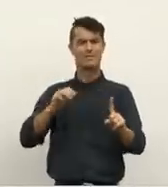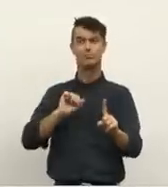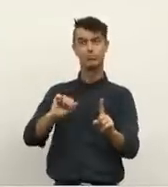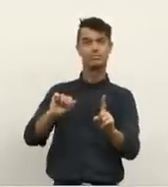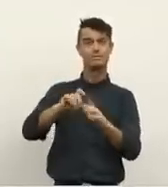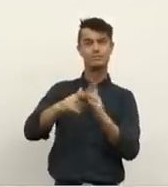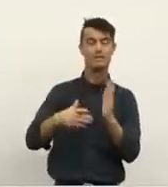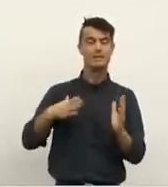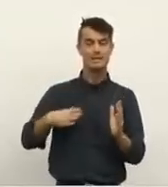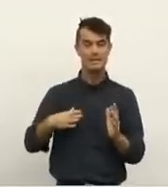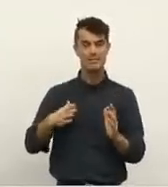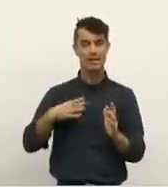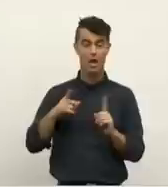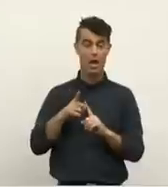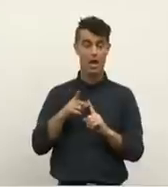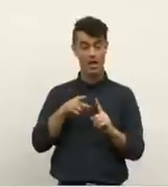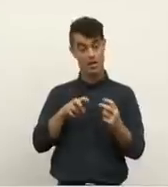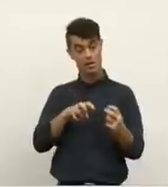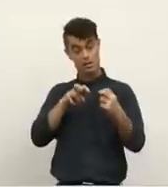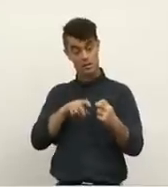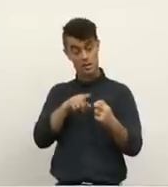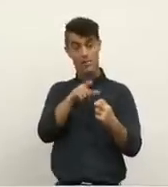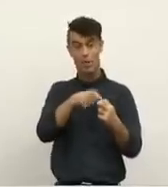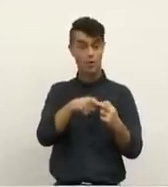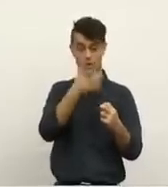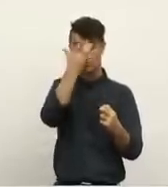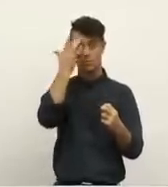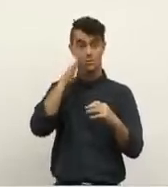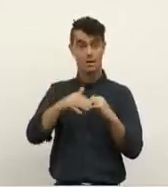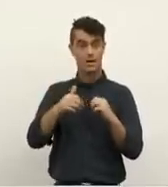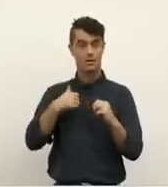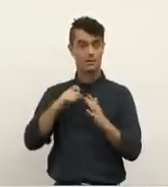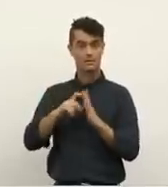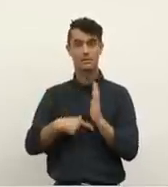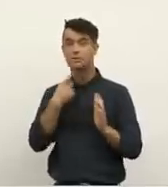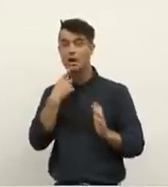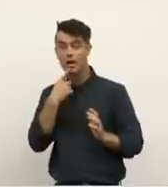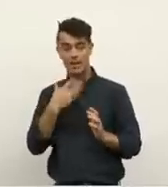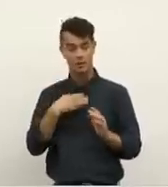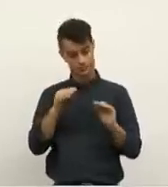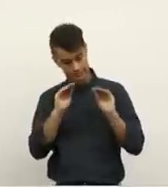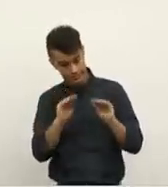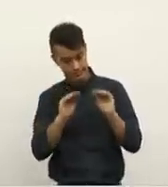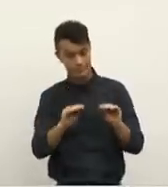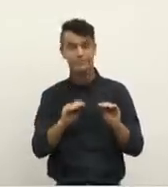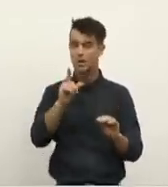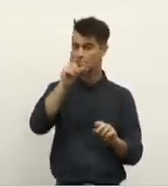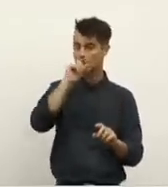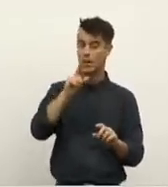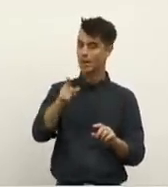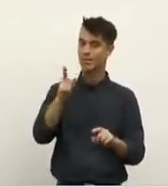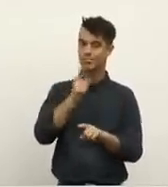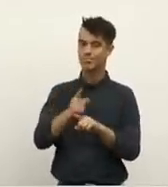You feel like you have to educate the planners. A lot of people talk about that need to kind of explain to a planner